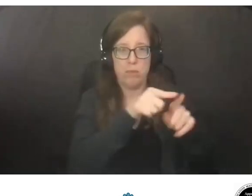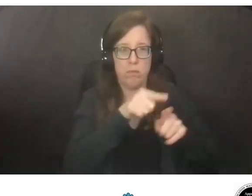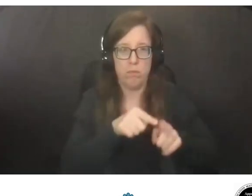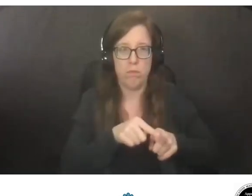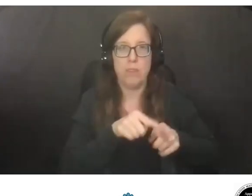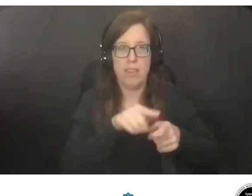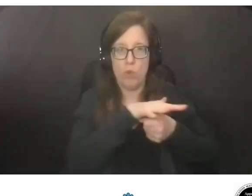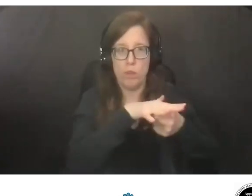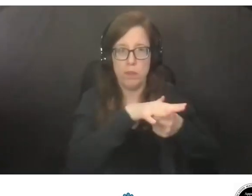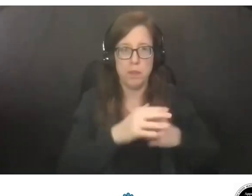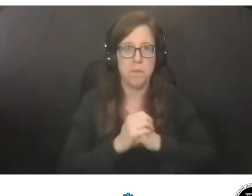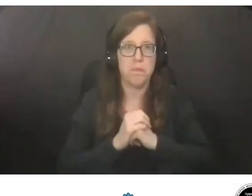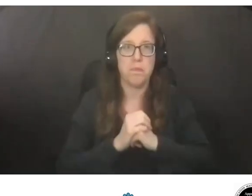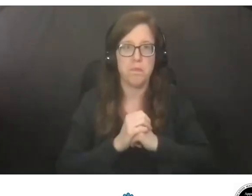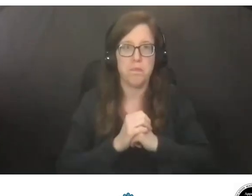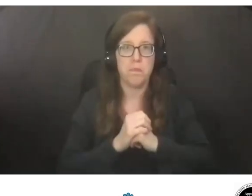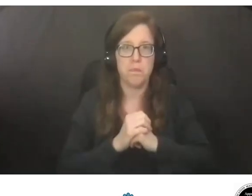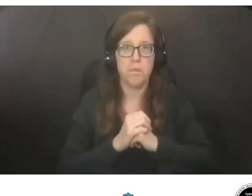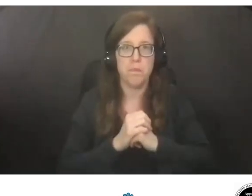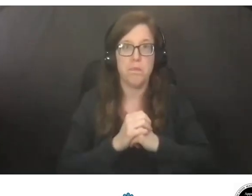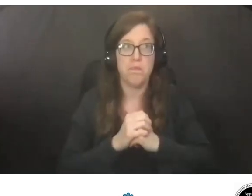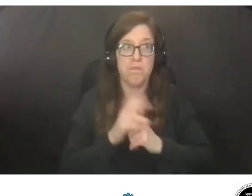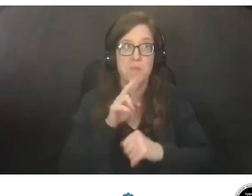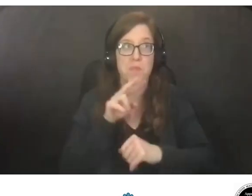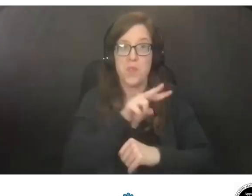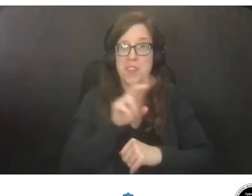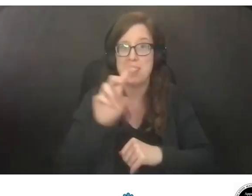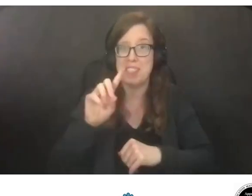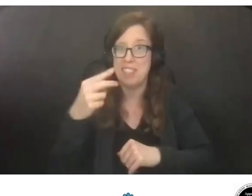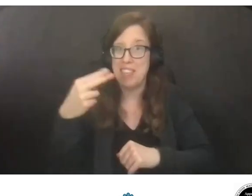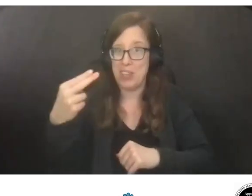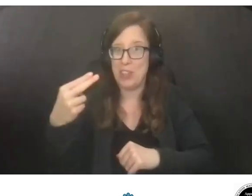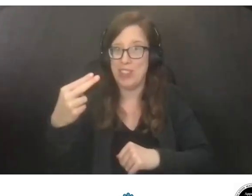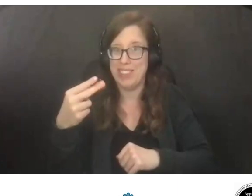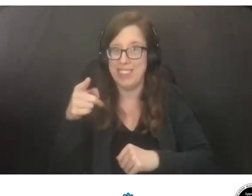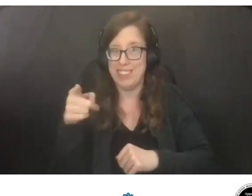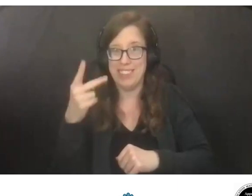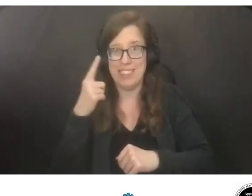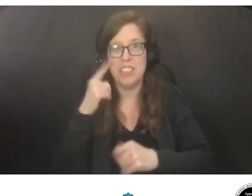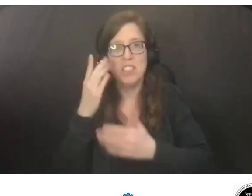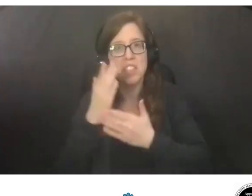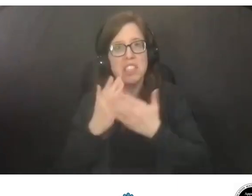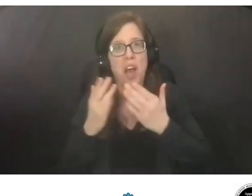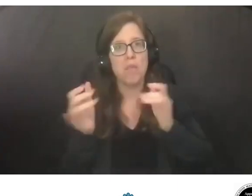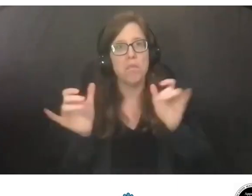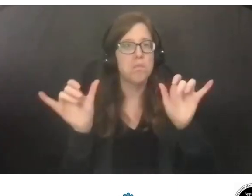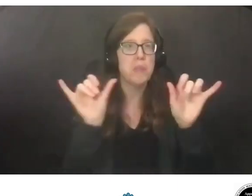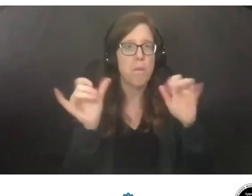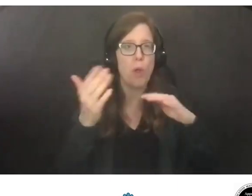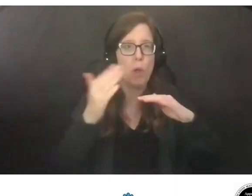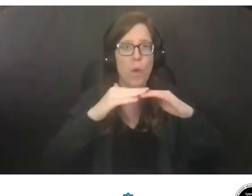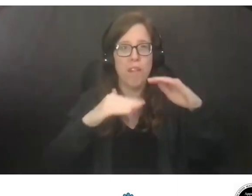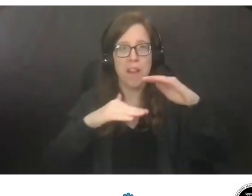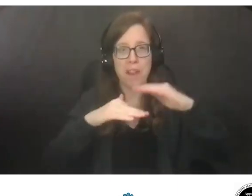Okay, so we'll look at the DHH one. Now you'll see there's some overlap.